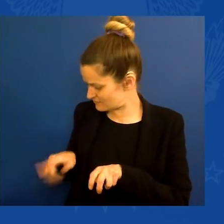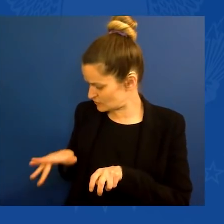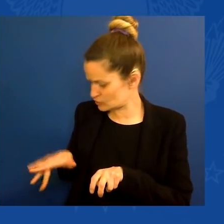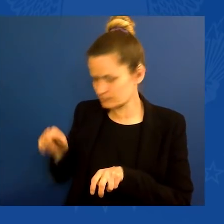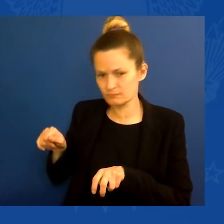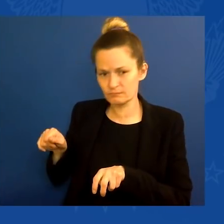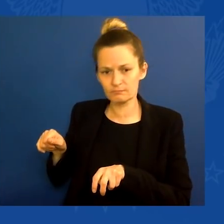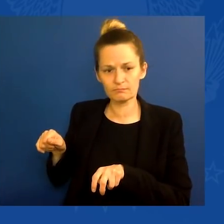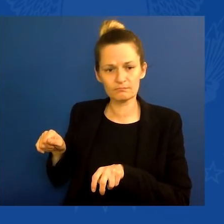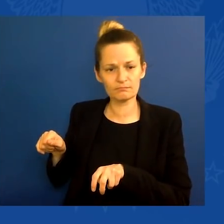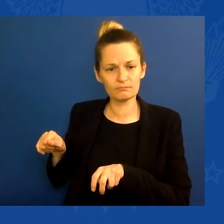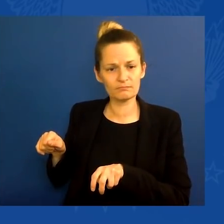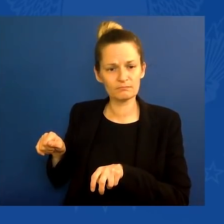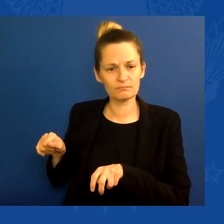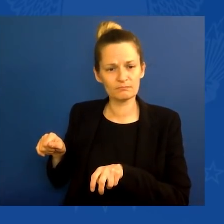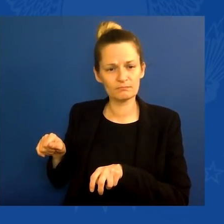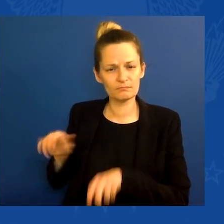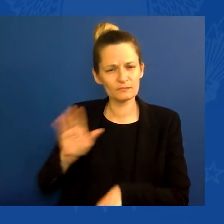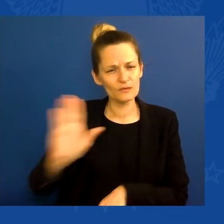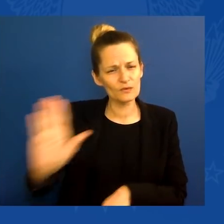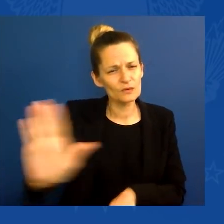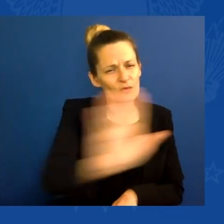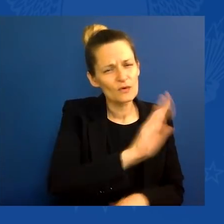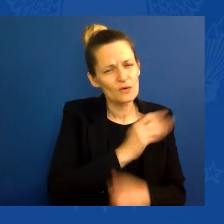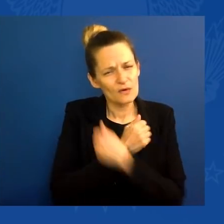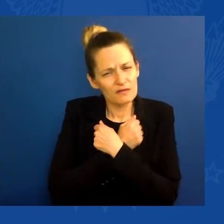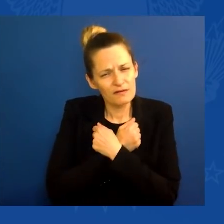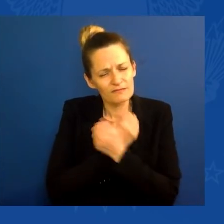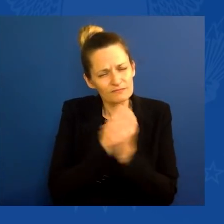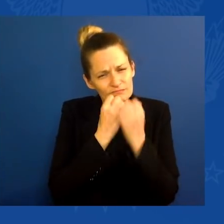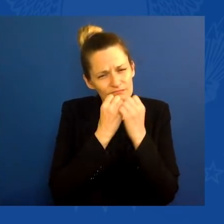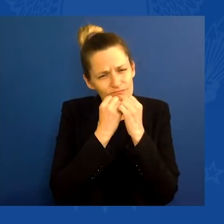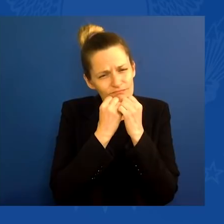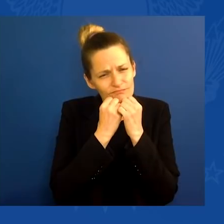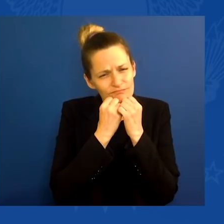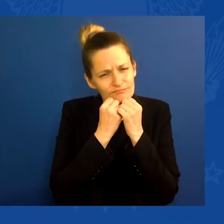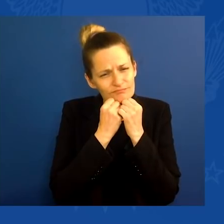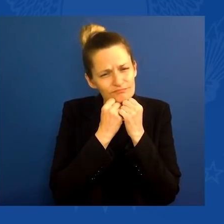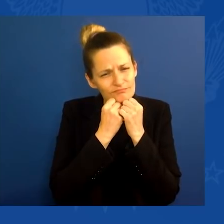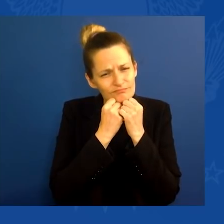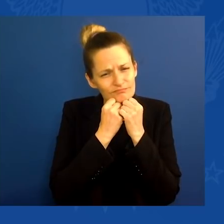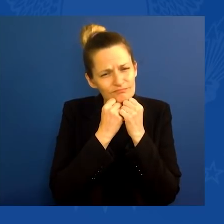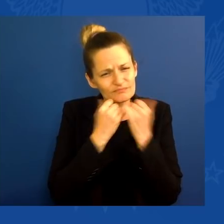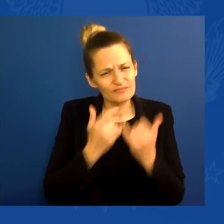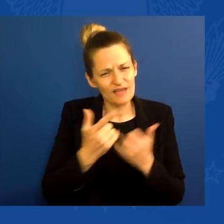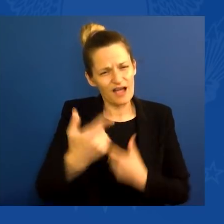They were the first ones to run into help when everyone else ran away when we were kids,